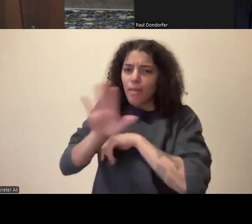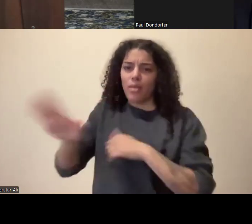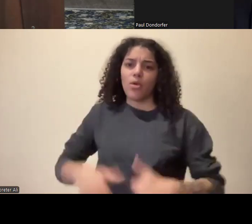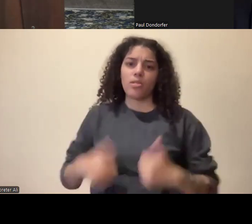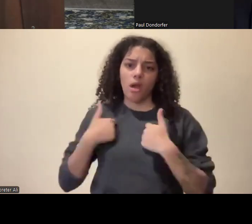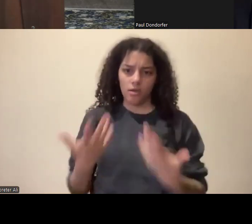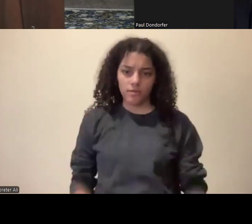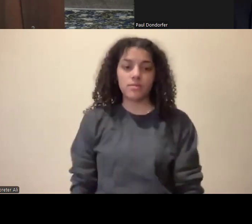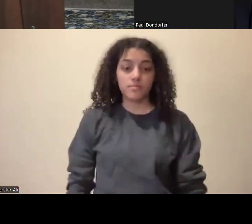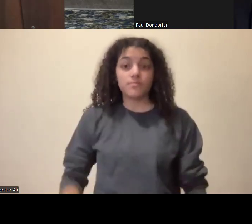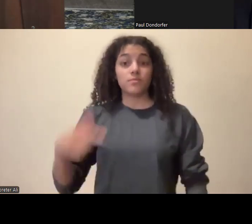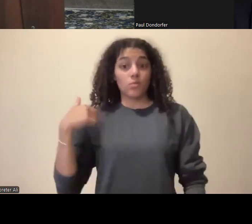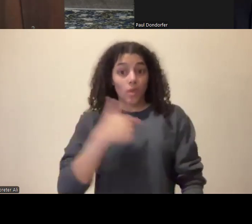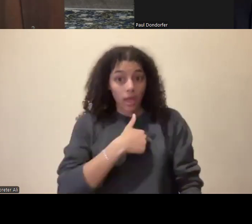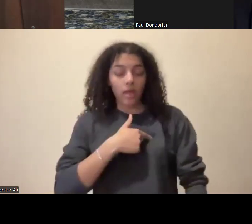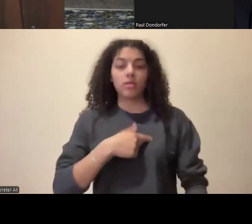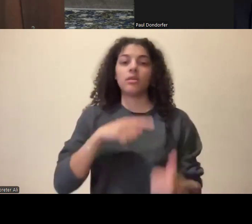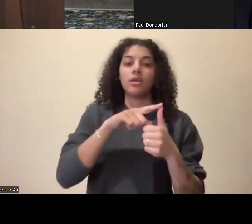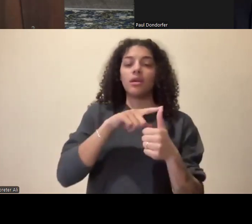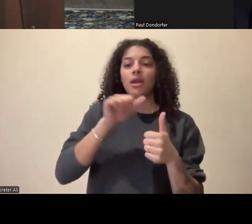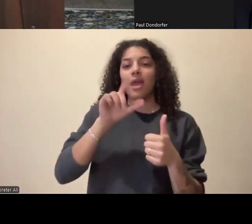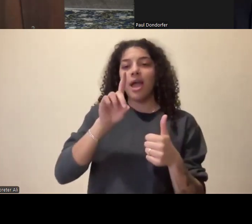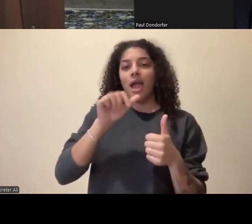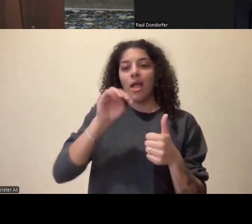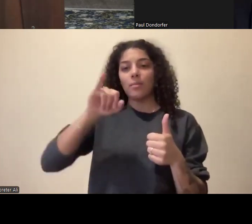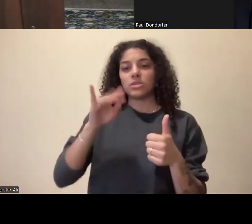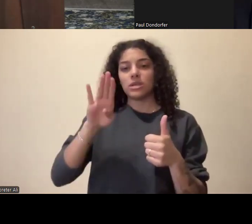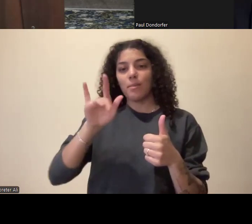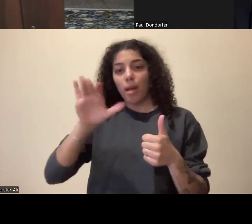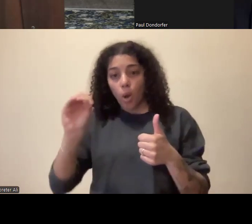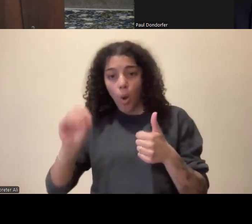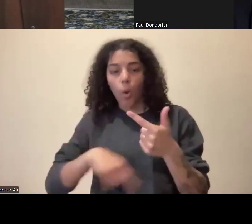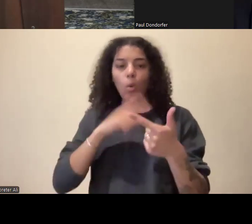known that we Adam J Bellow Monroe County Executive Isha Roman President and Michael